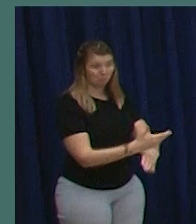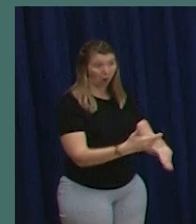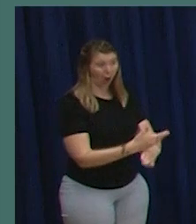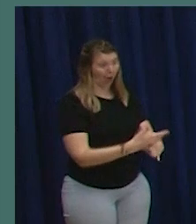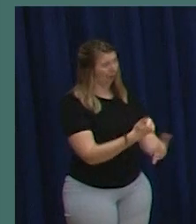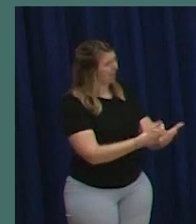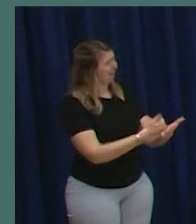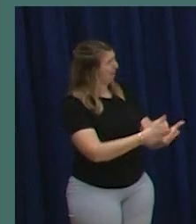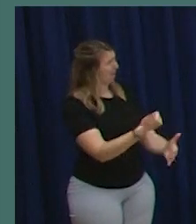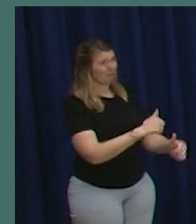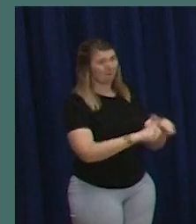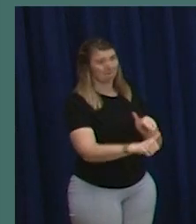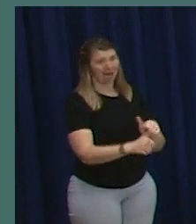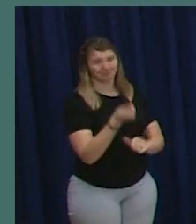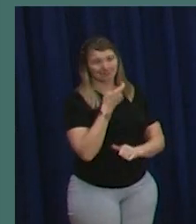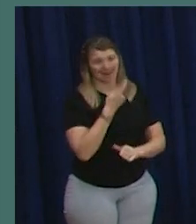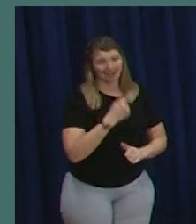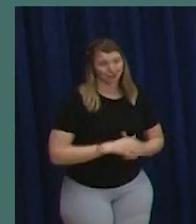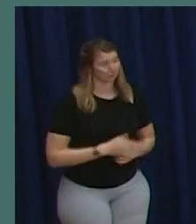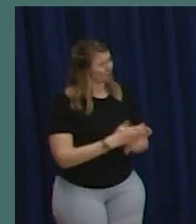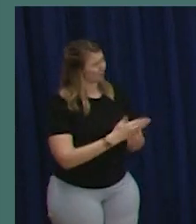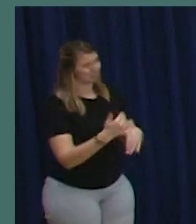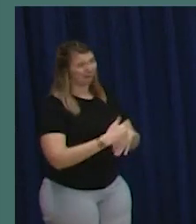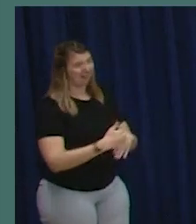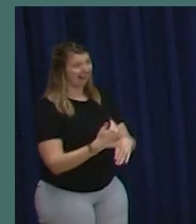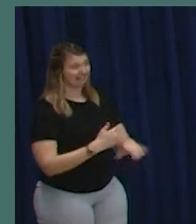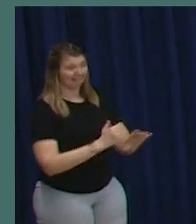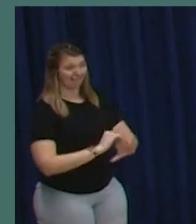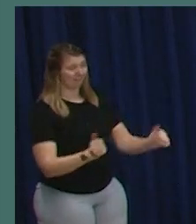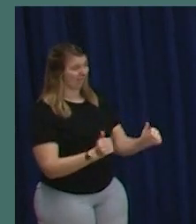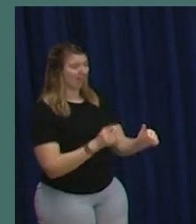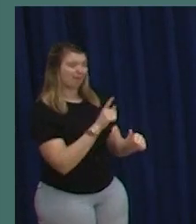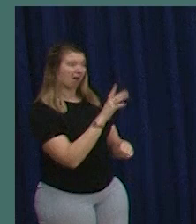drug we have in Psychiatry okay, very effective, doesn't work for everyone, but about 80% of people